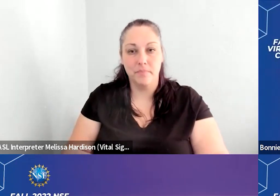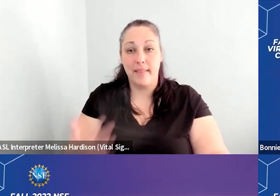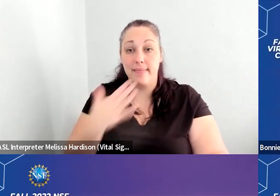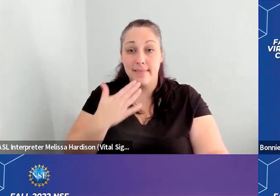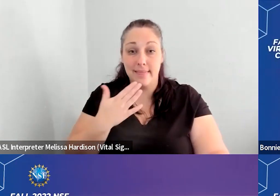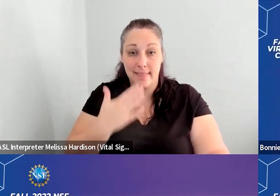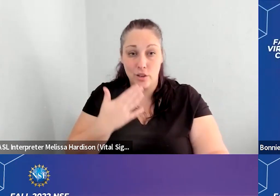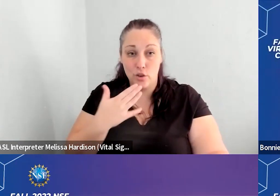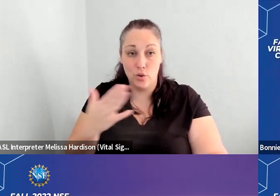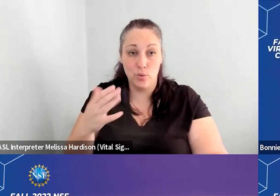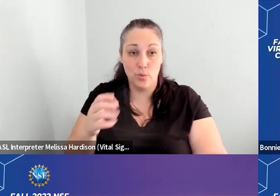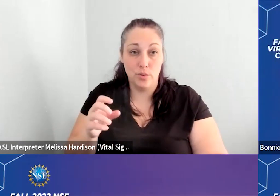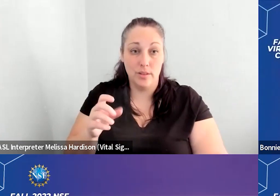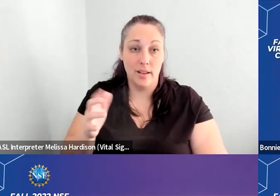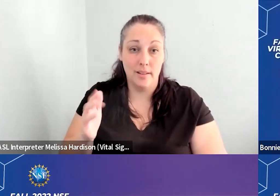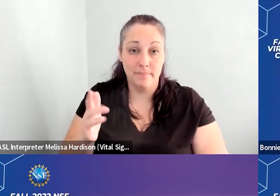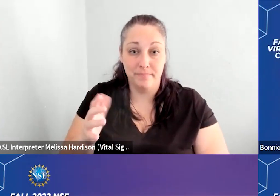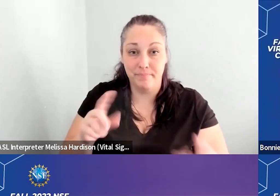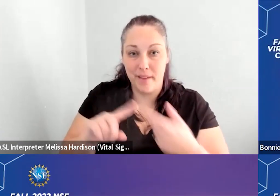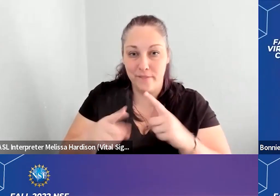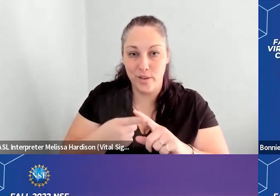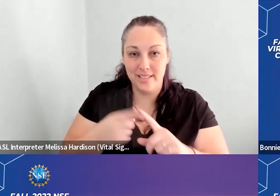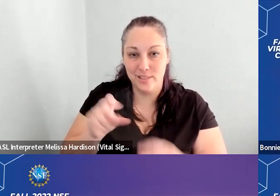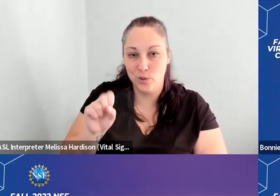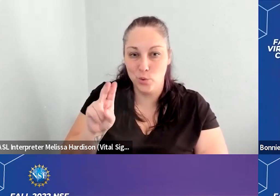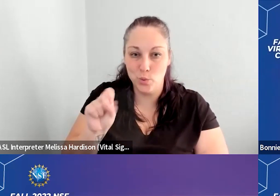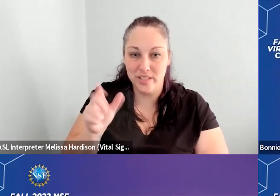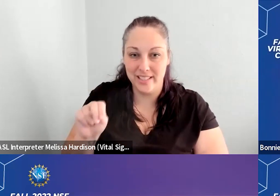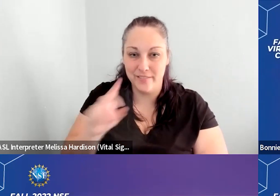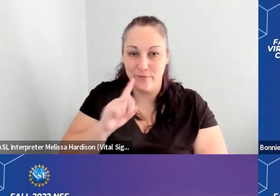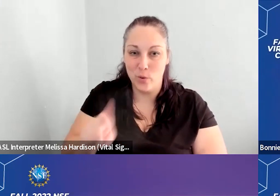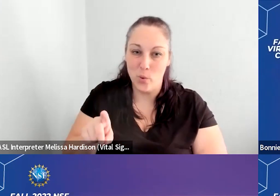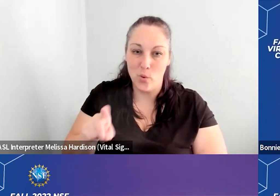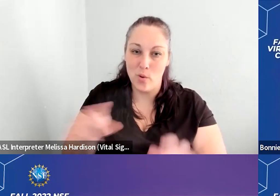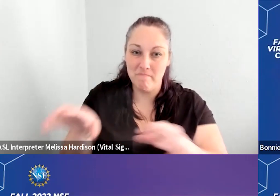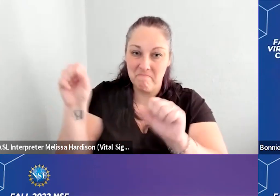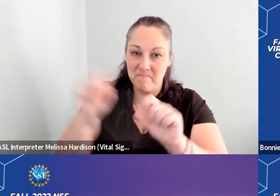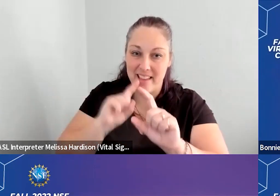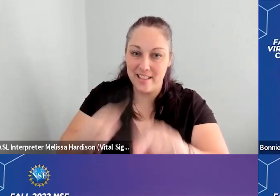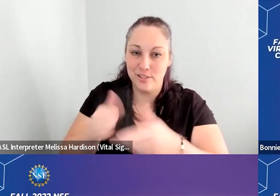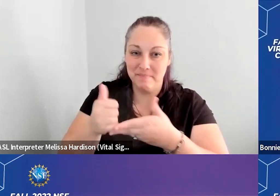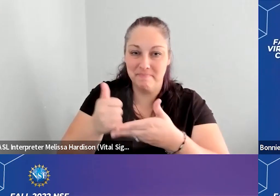to my friend Susan there for helping out a colleague.